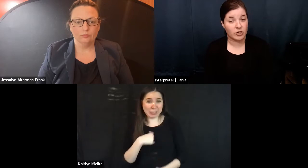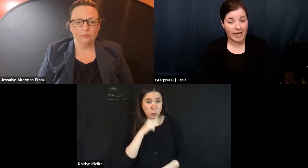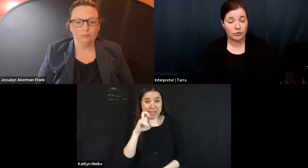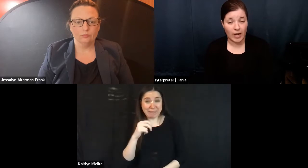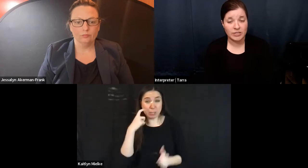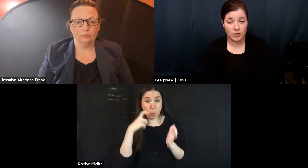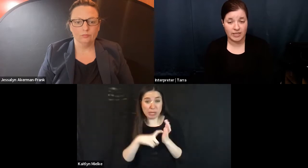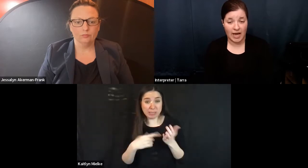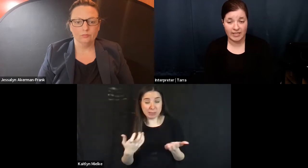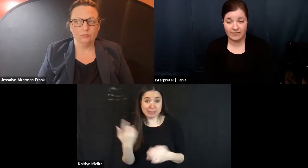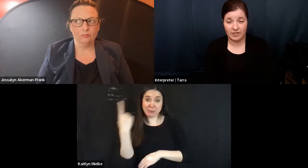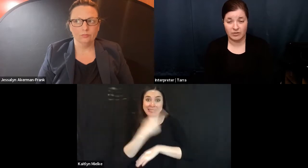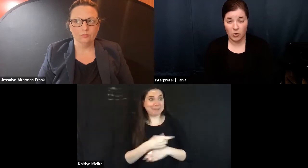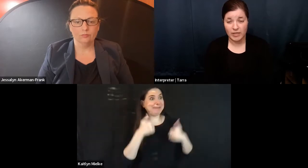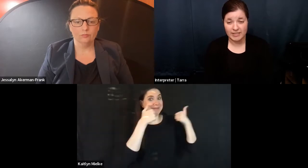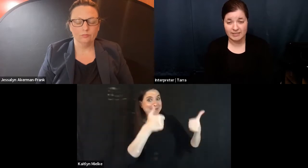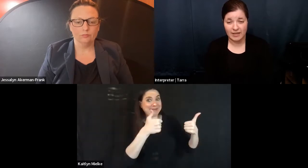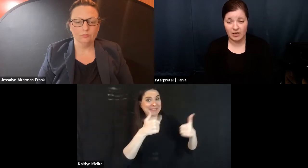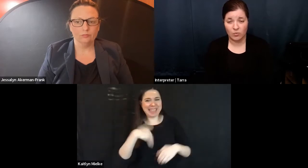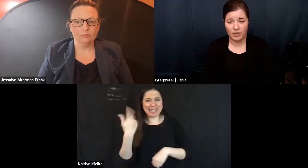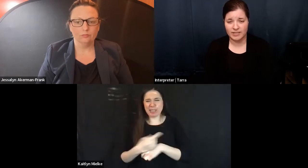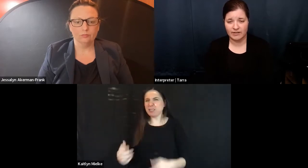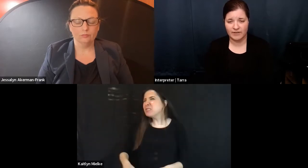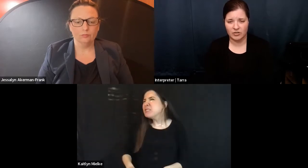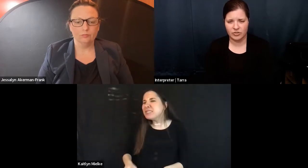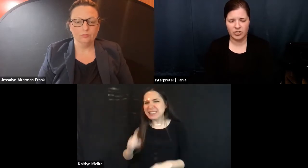Then I realized my vision was getting a bit narrow. And it was very gradual.